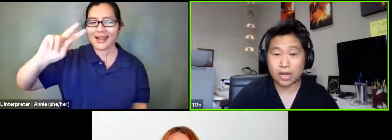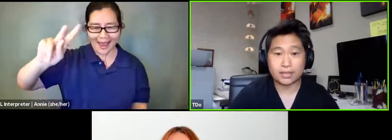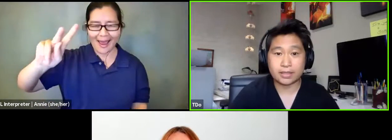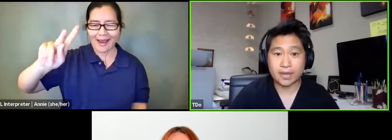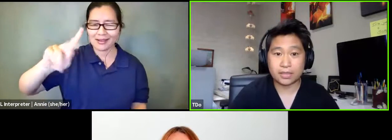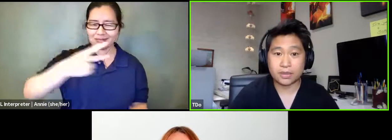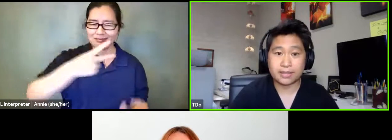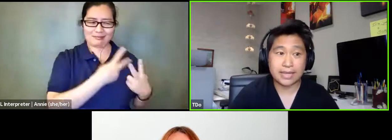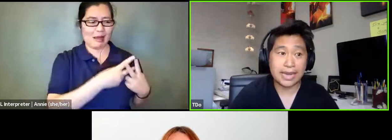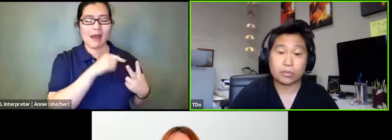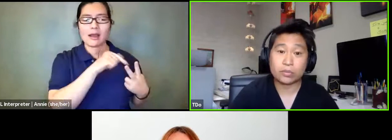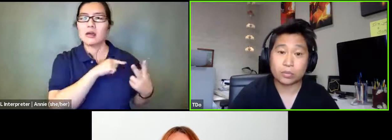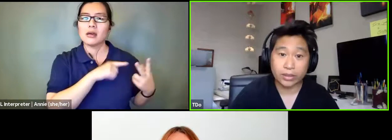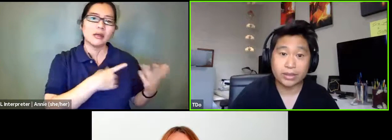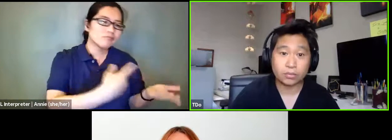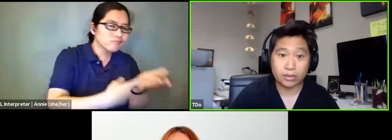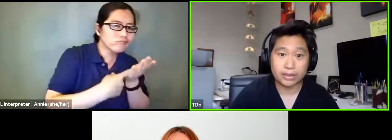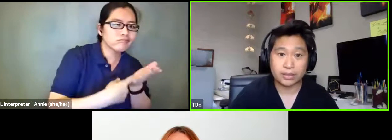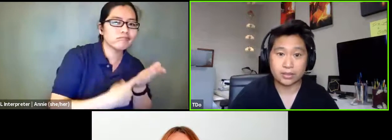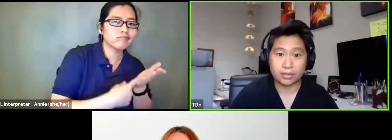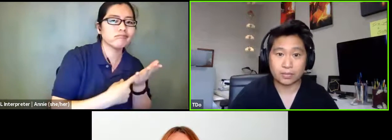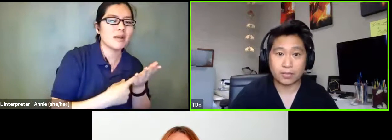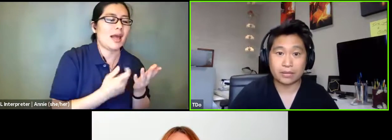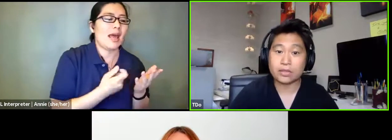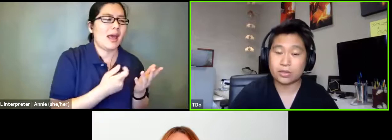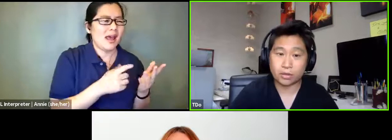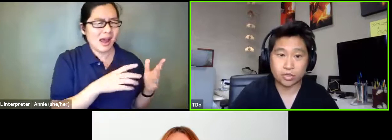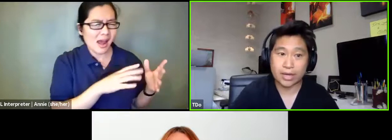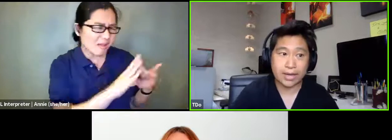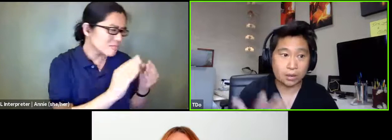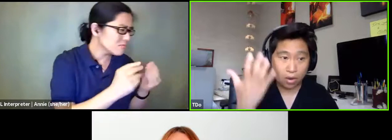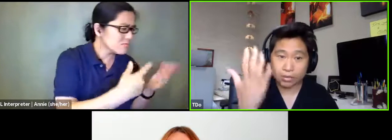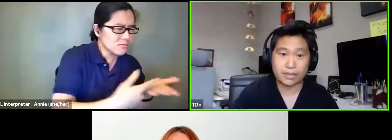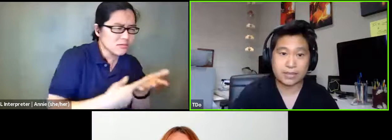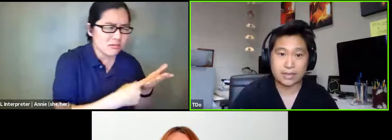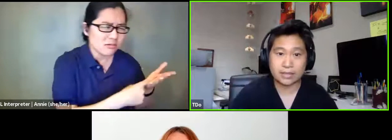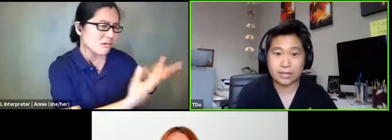talk to management to say we need to do something about this: ‘Go check out all these things in the